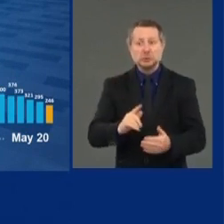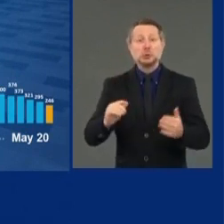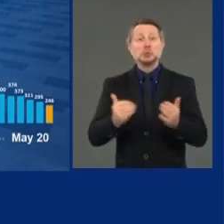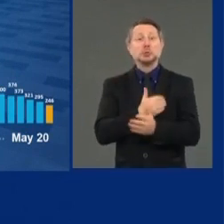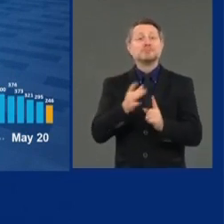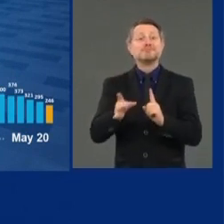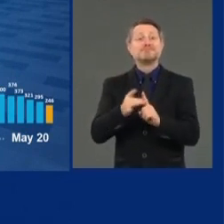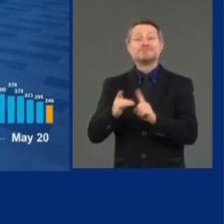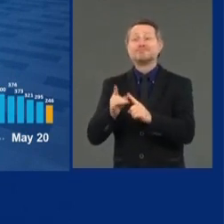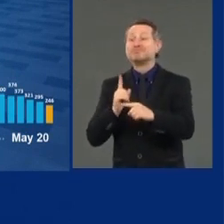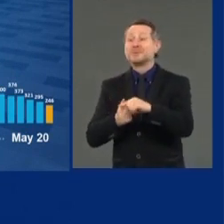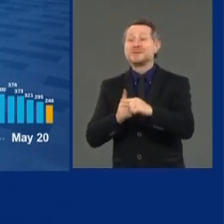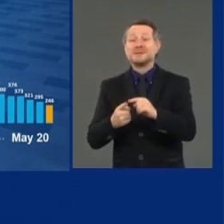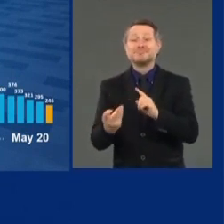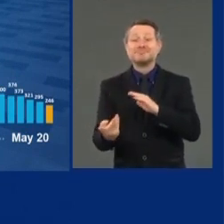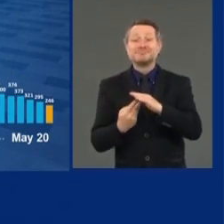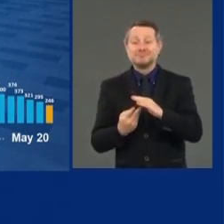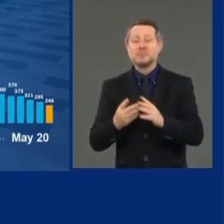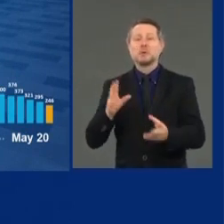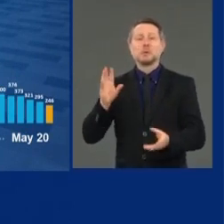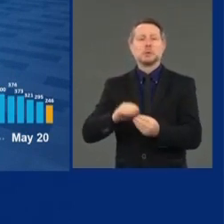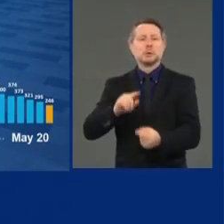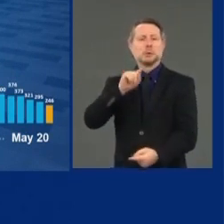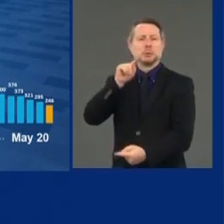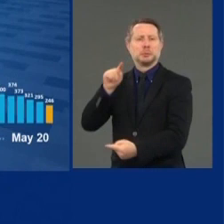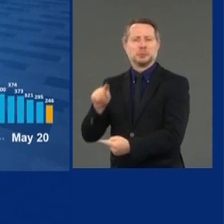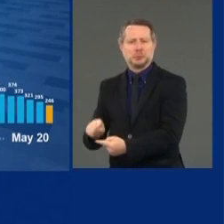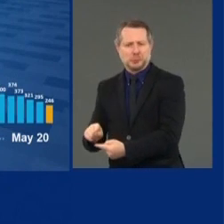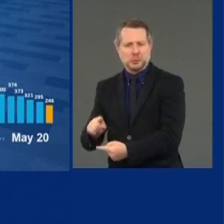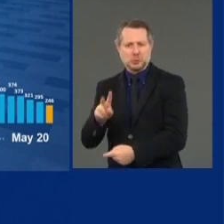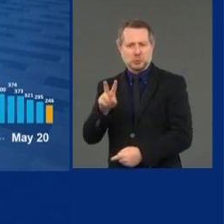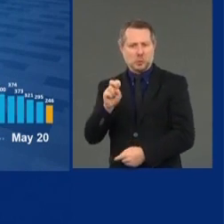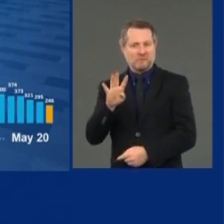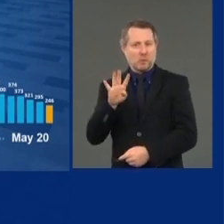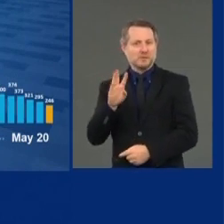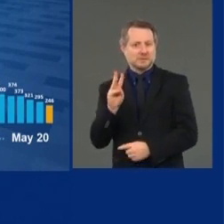VERY GOOD NEWS.